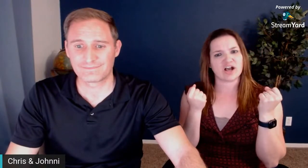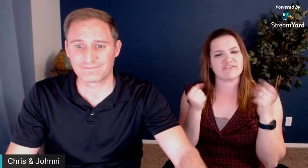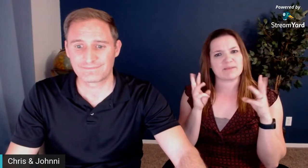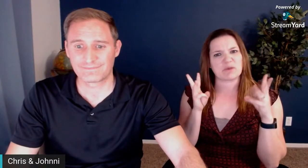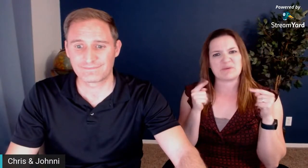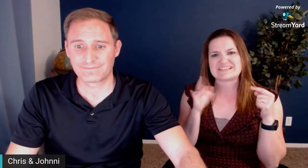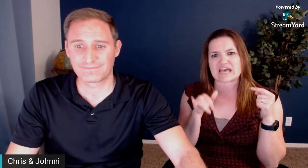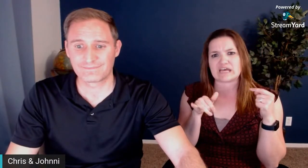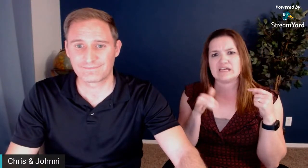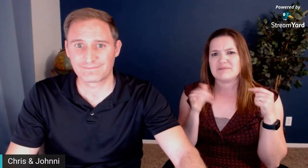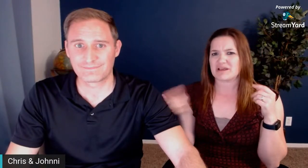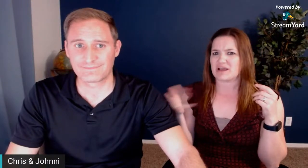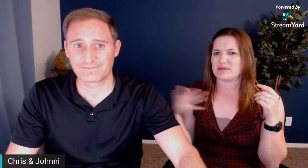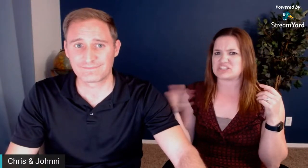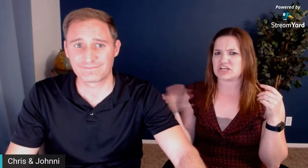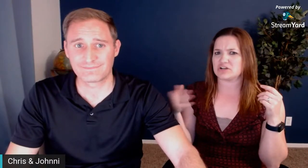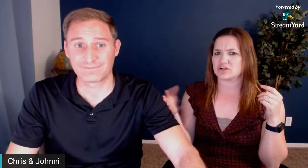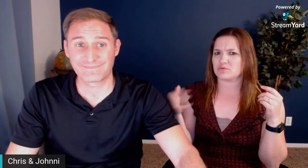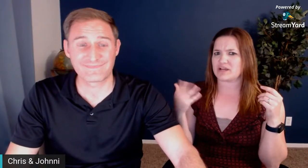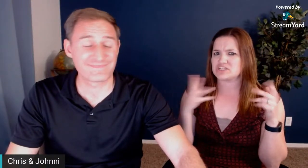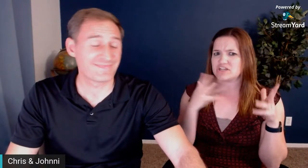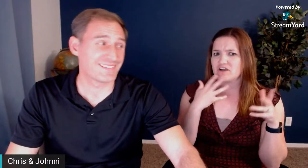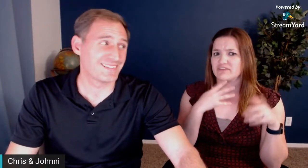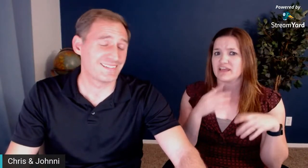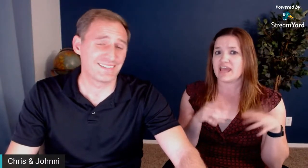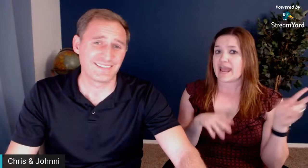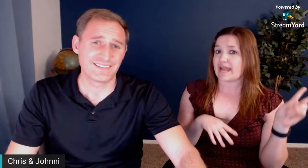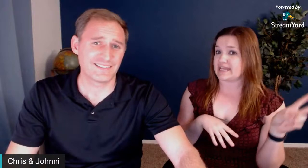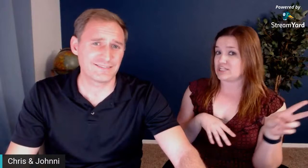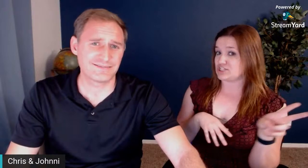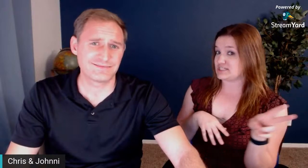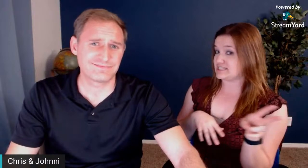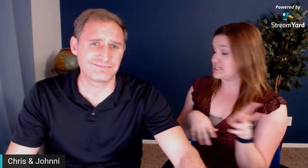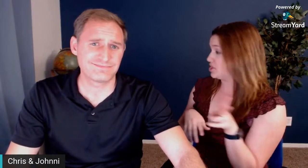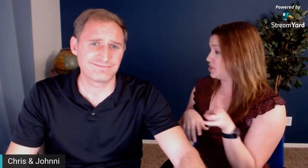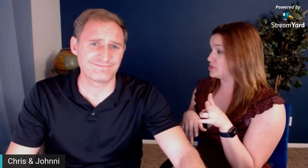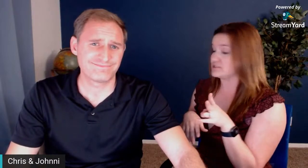coughing i'm like what is that like i might check on her why is she coughing and just as he turns